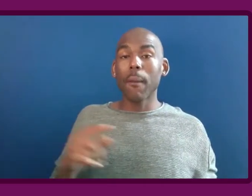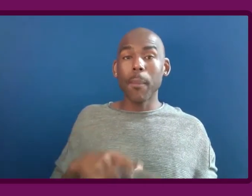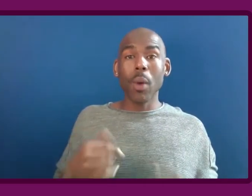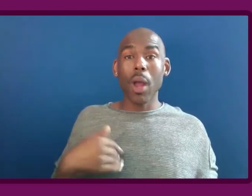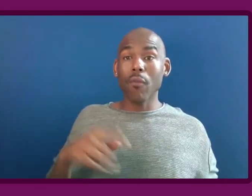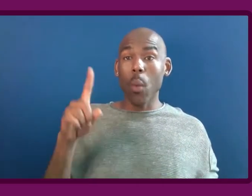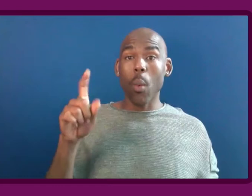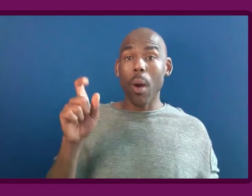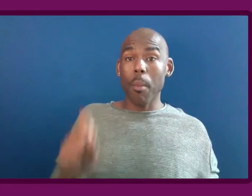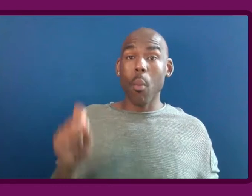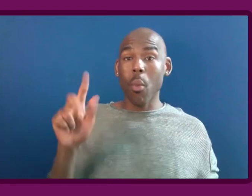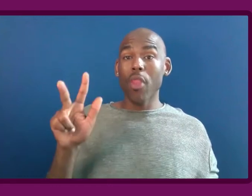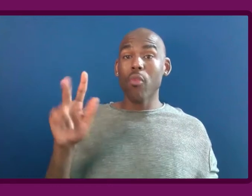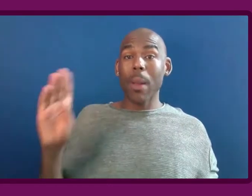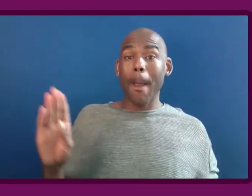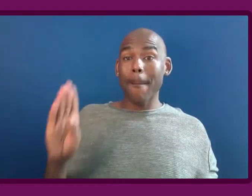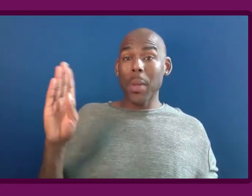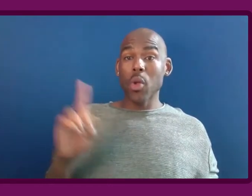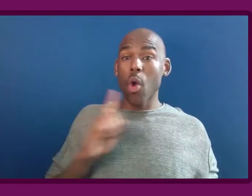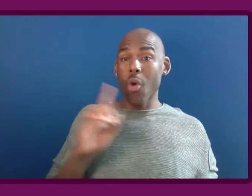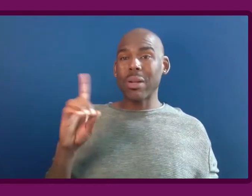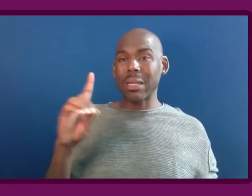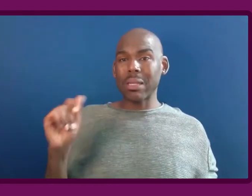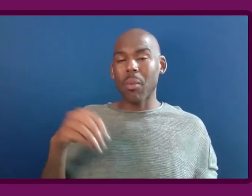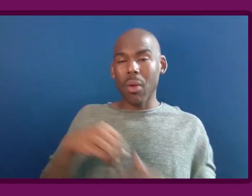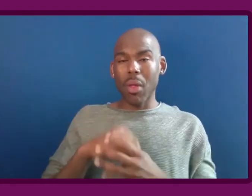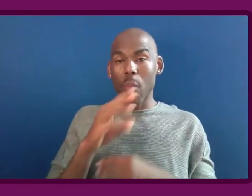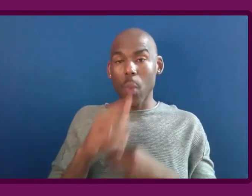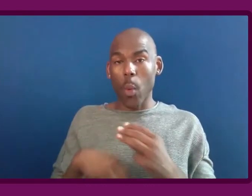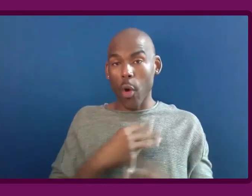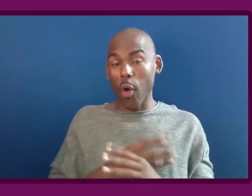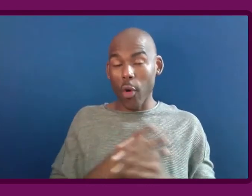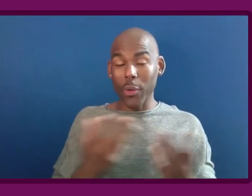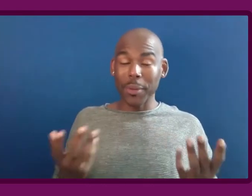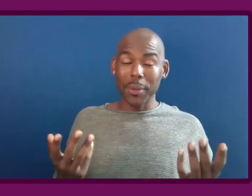1.3 billion are disabled, globally. Maryangel Garcia-Ramos: